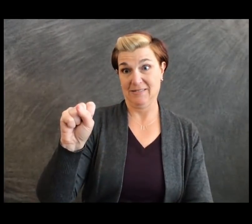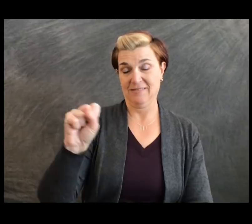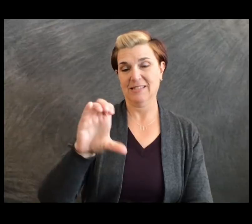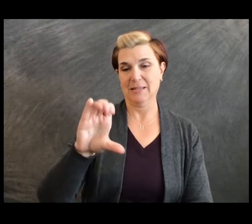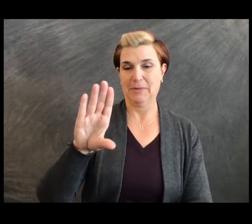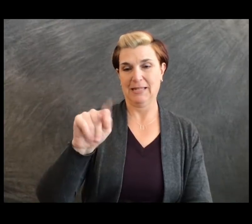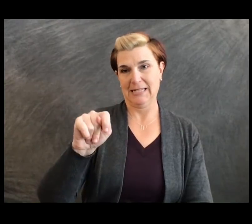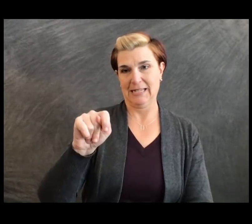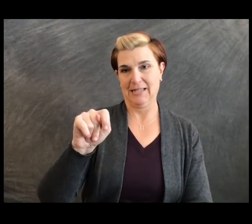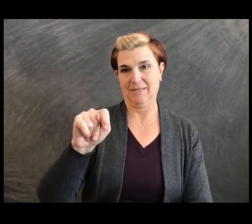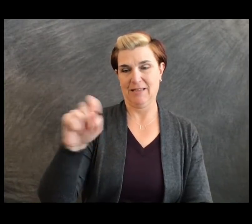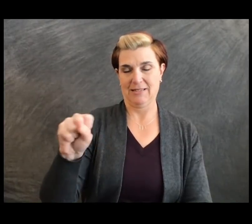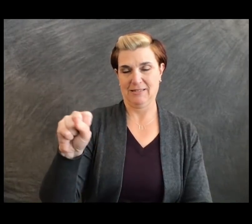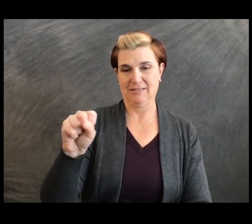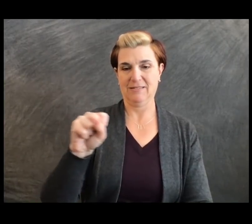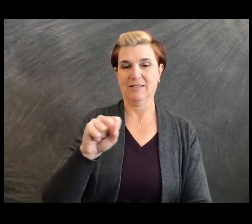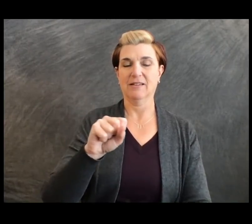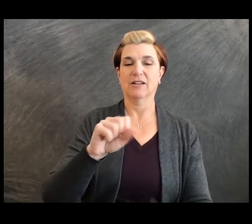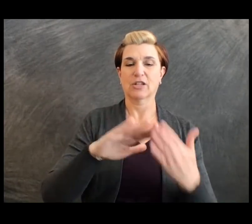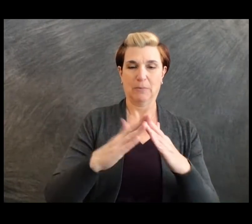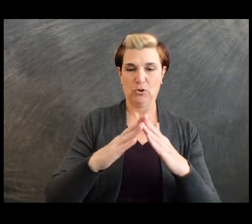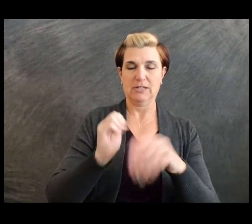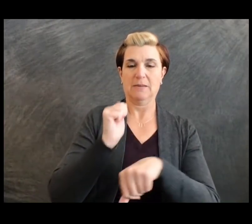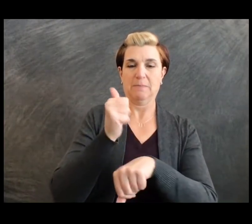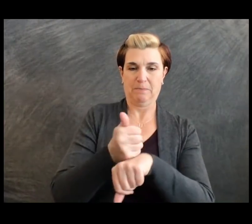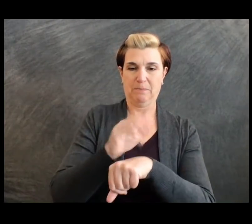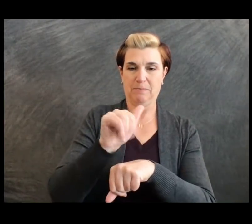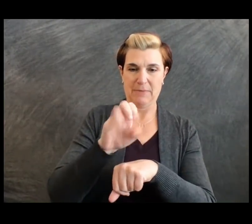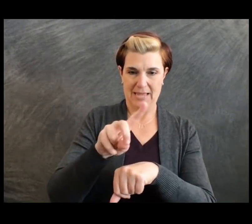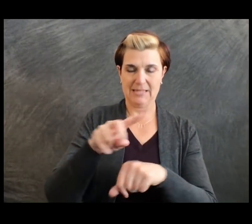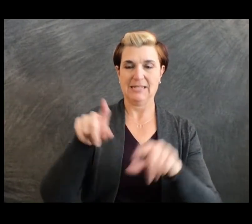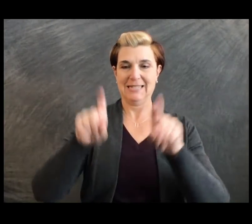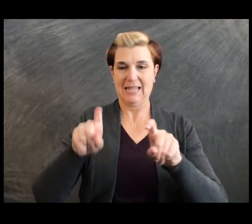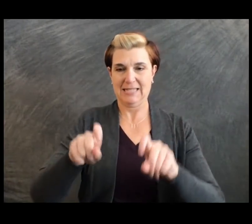about these earlier in the week and I wanted to emphasize again that these are